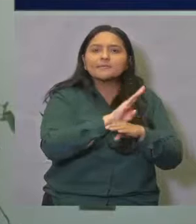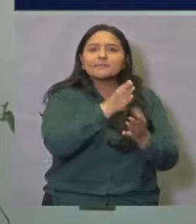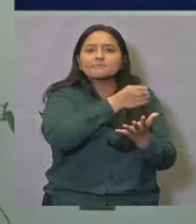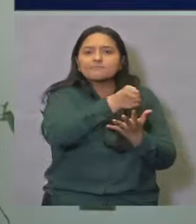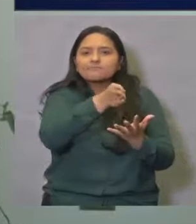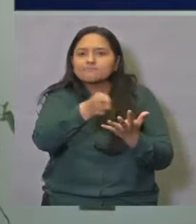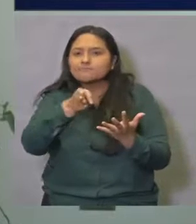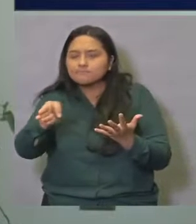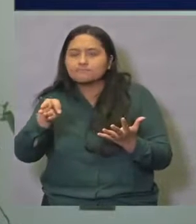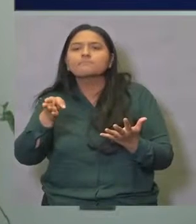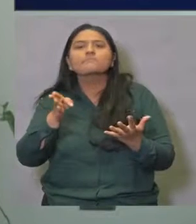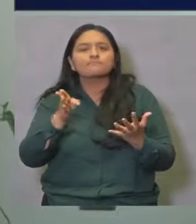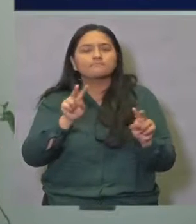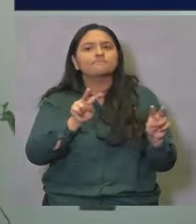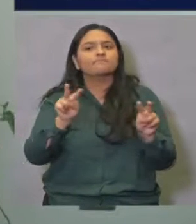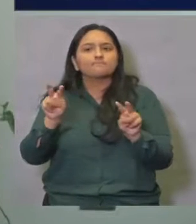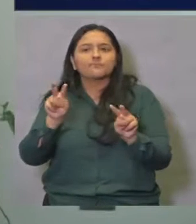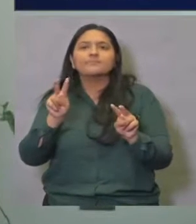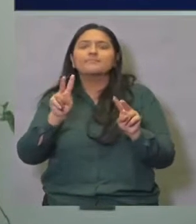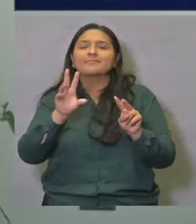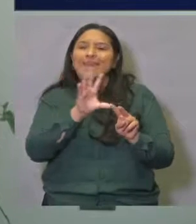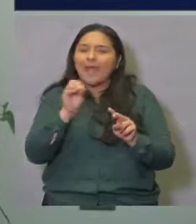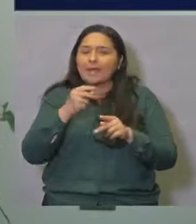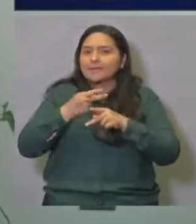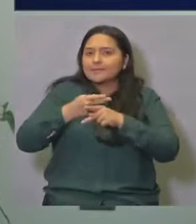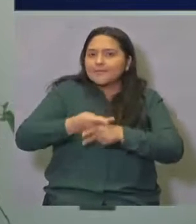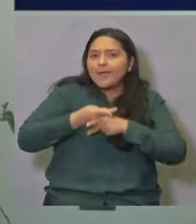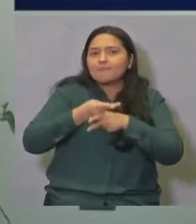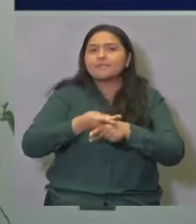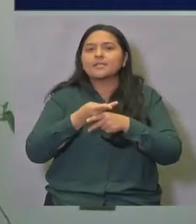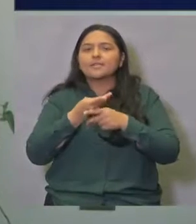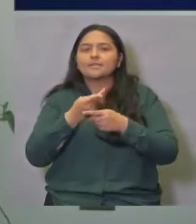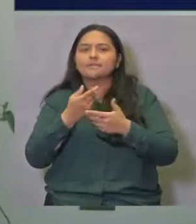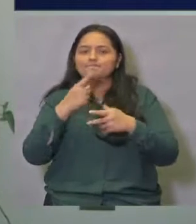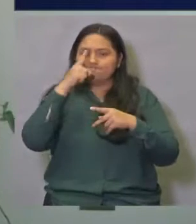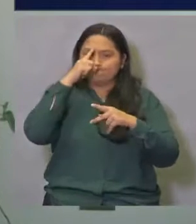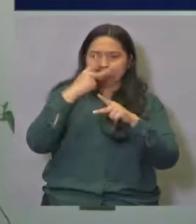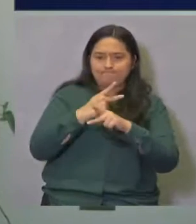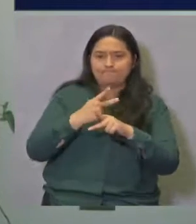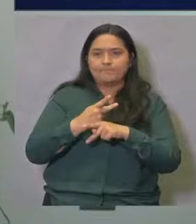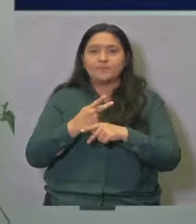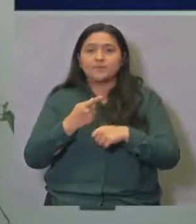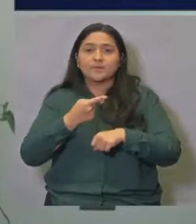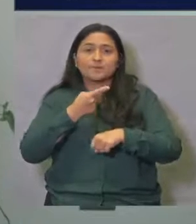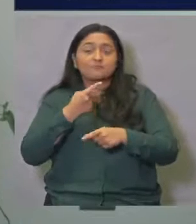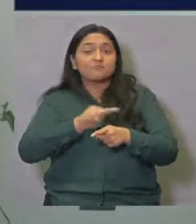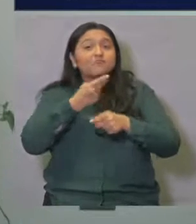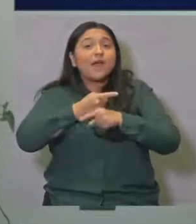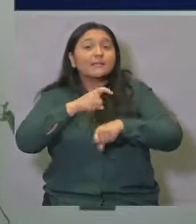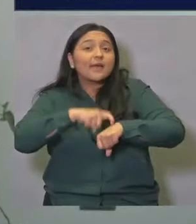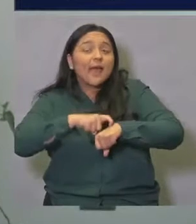I CAN PROMISE YOYOU ATAT WE